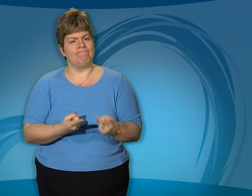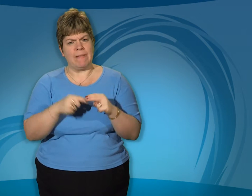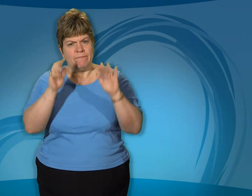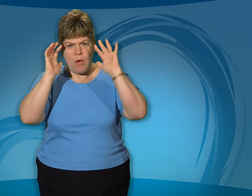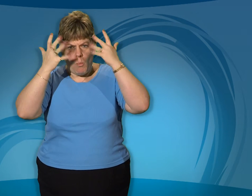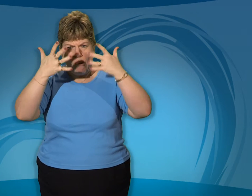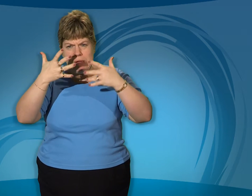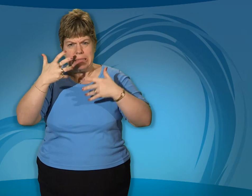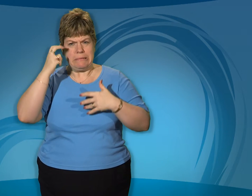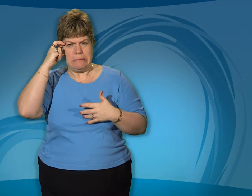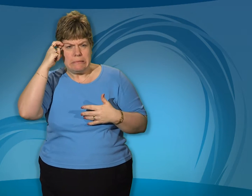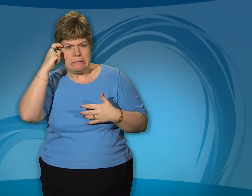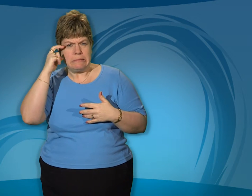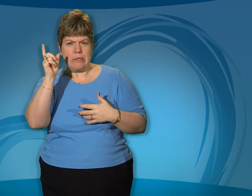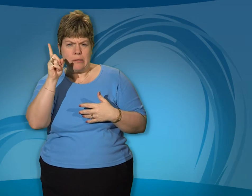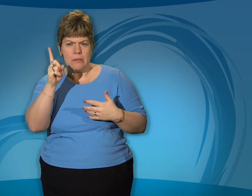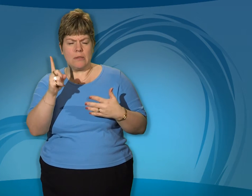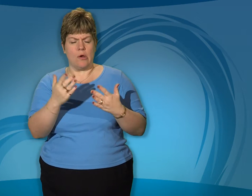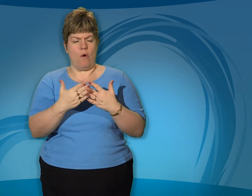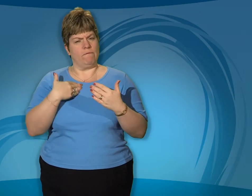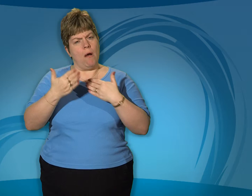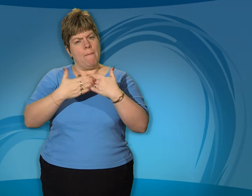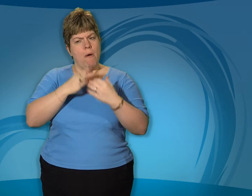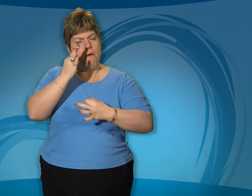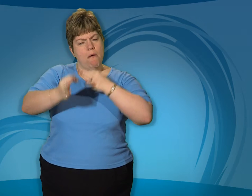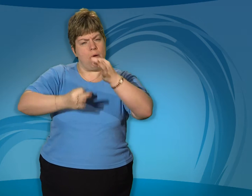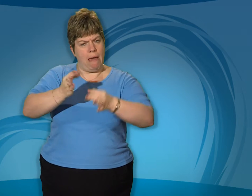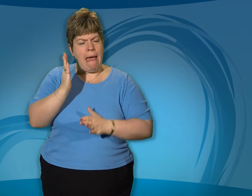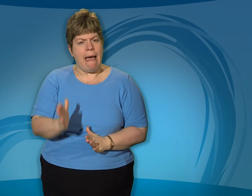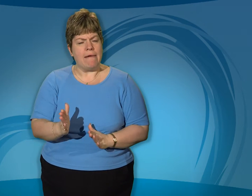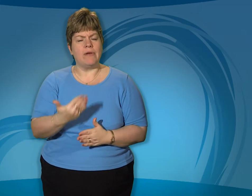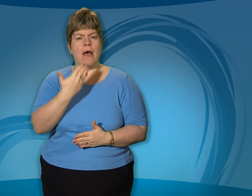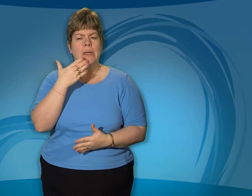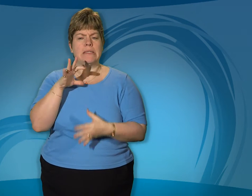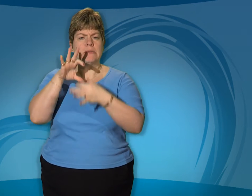If you are concerned about any of these risks, or have any further queries,